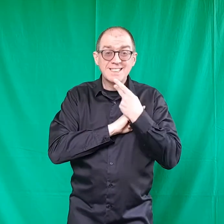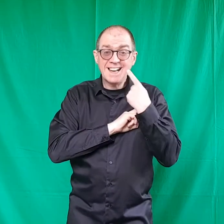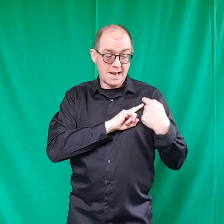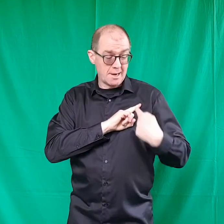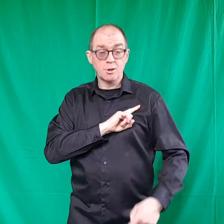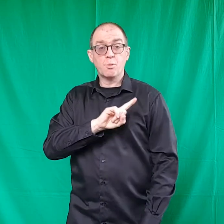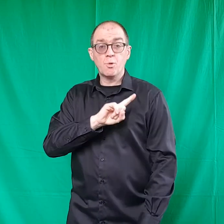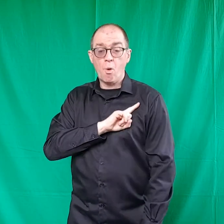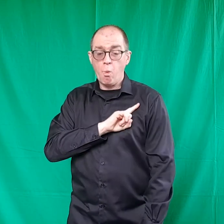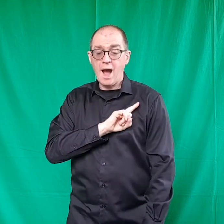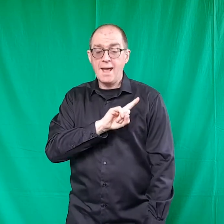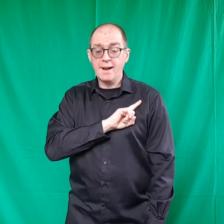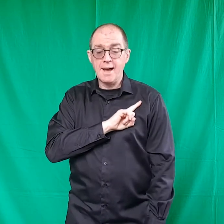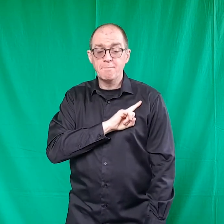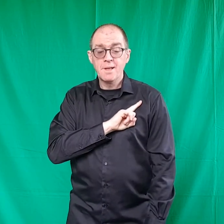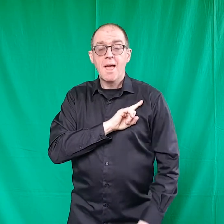We sing 'kindness' but we do the 'why' again,